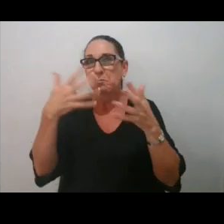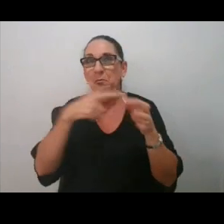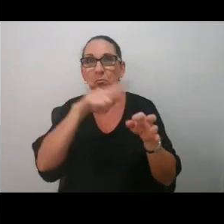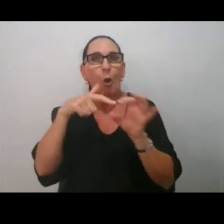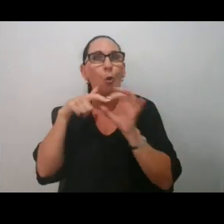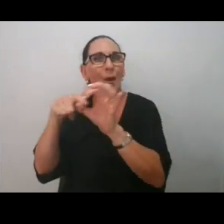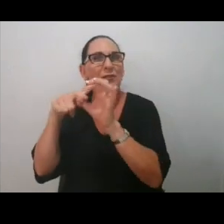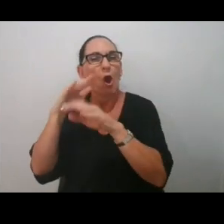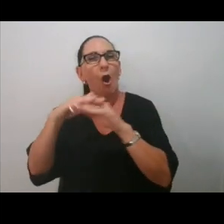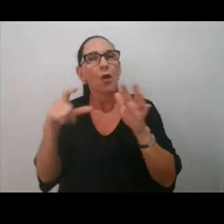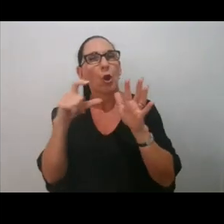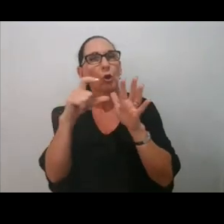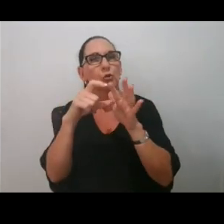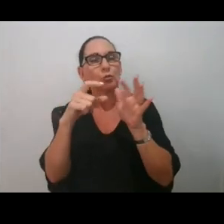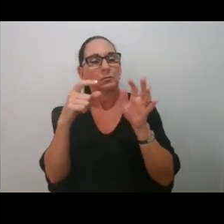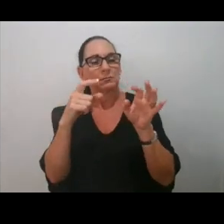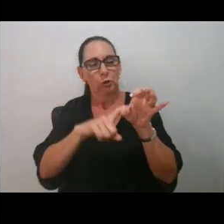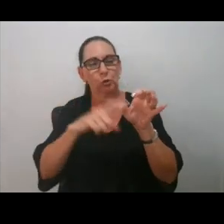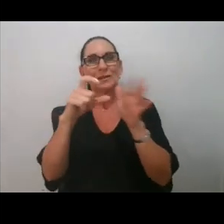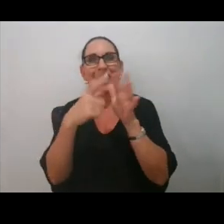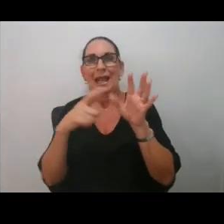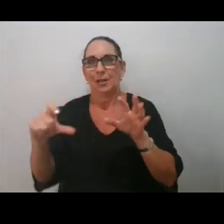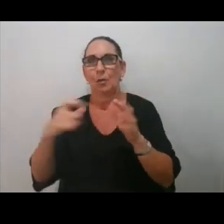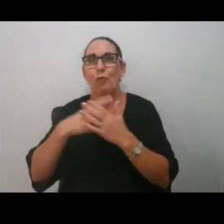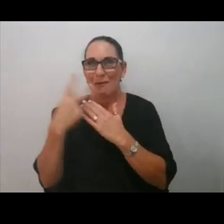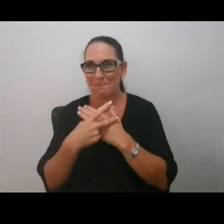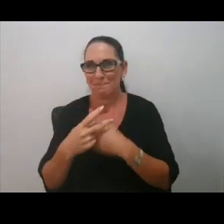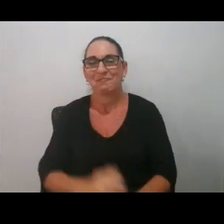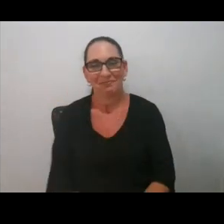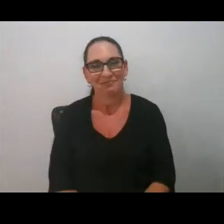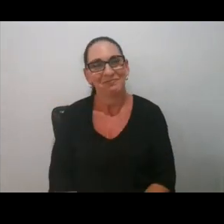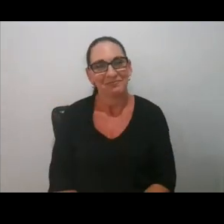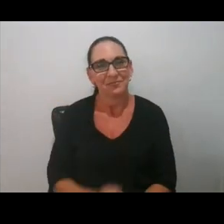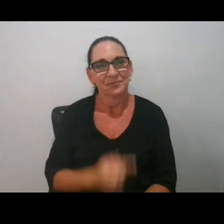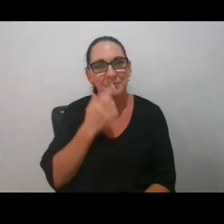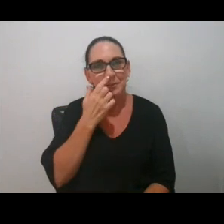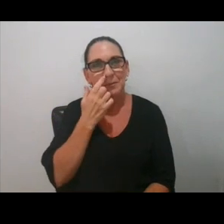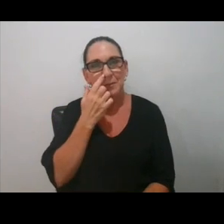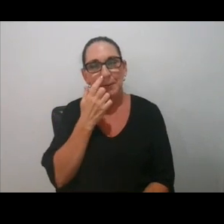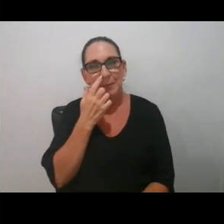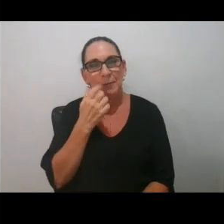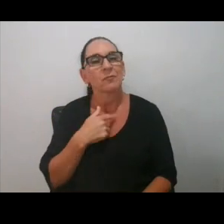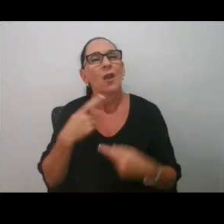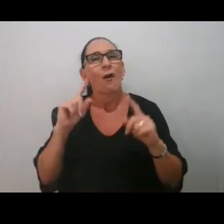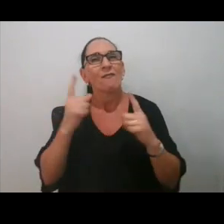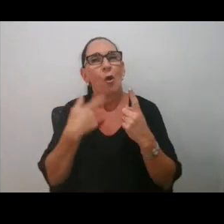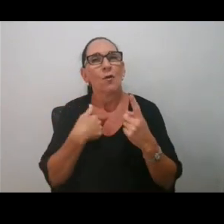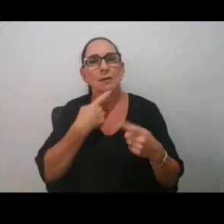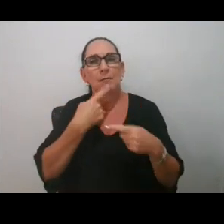program I just have a little bit of housekeeping to run through at the start of the webinar